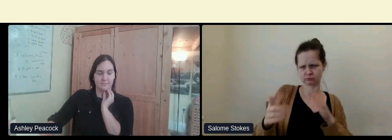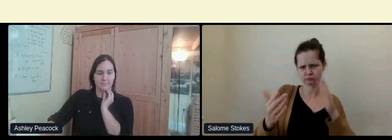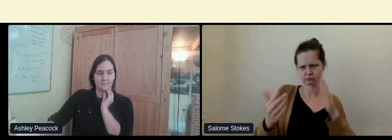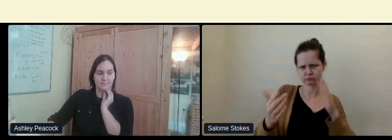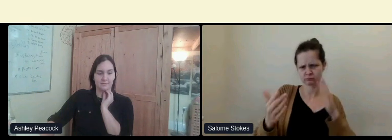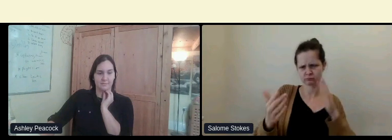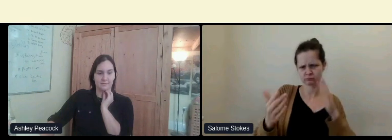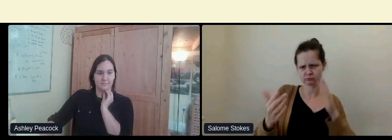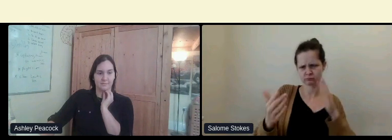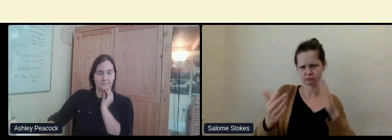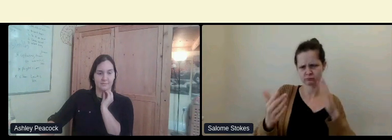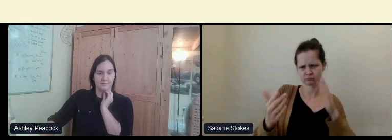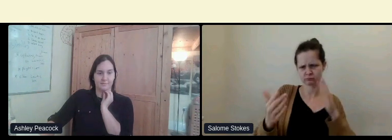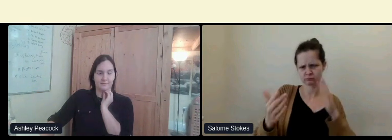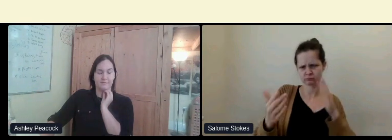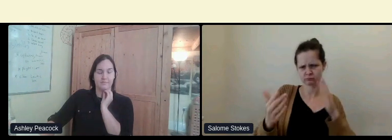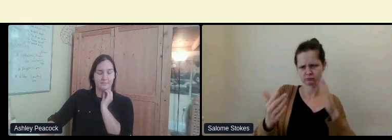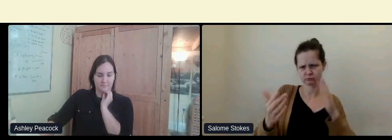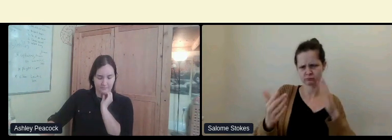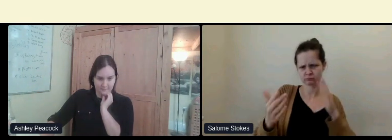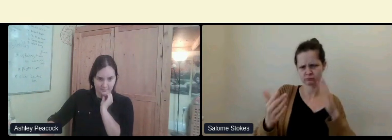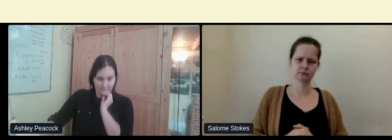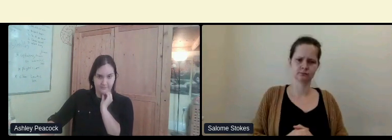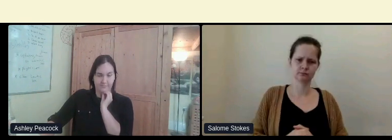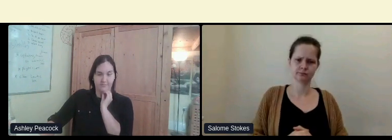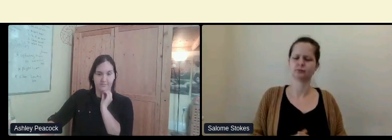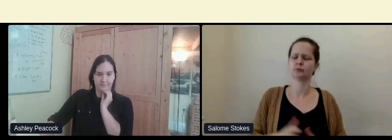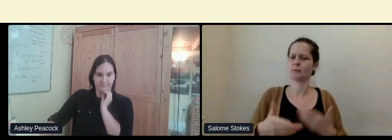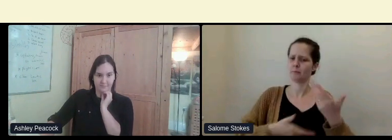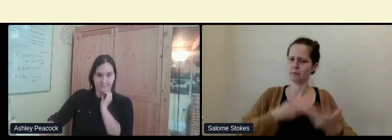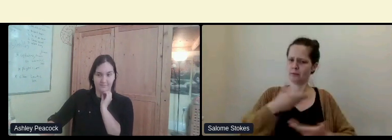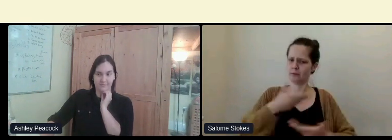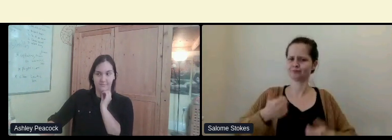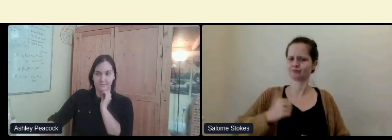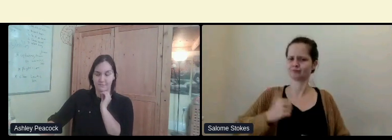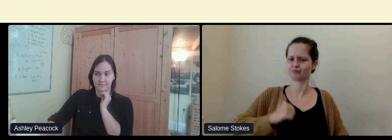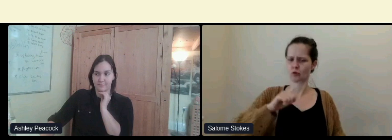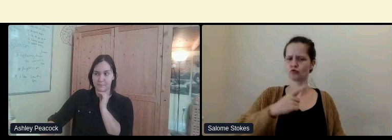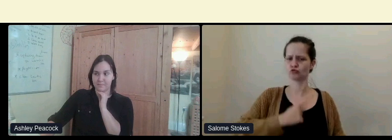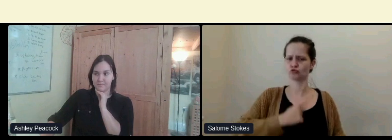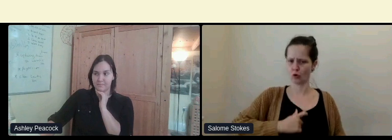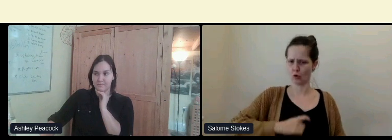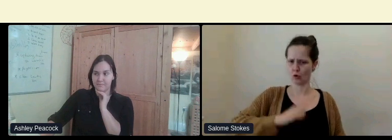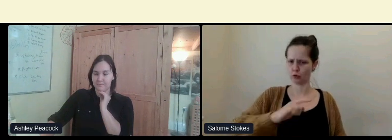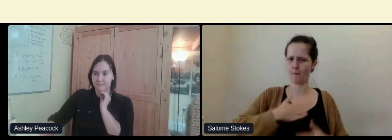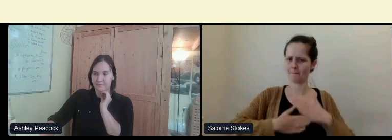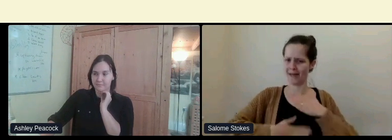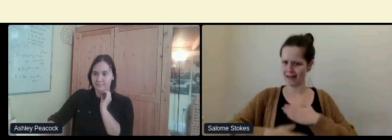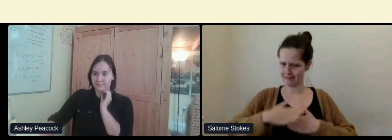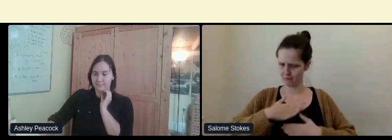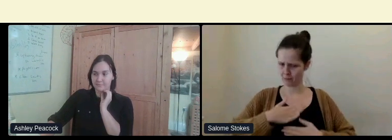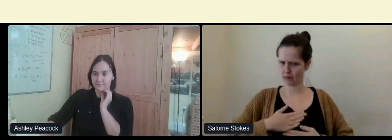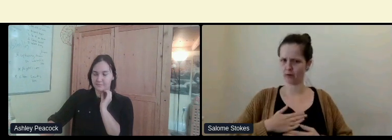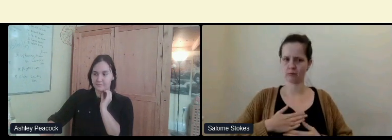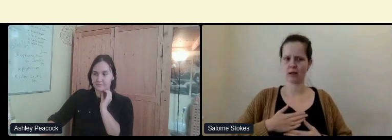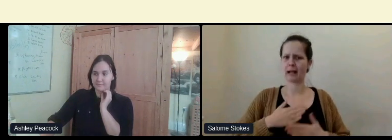those expected roles and behaviours, it can help people to behave in the most appropriate